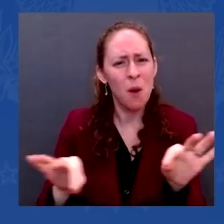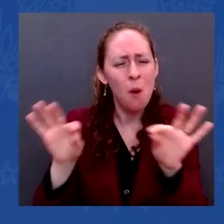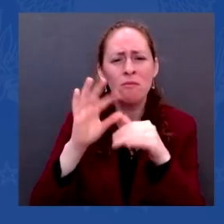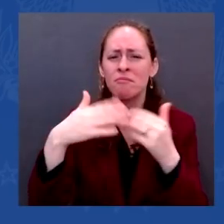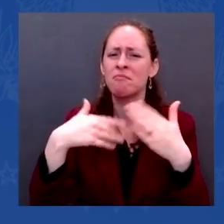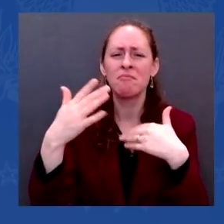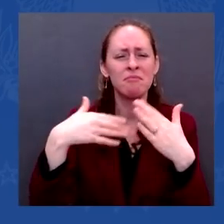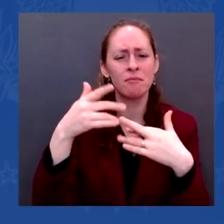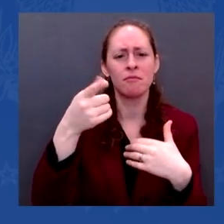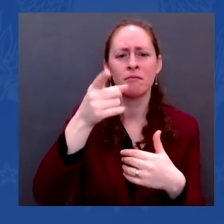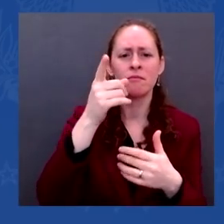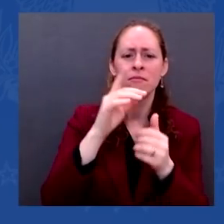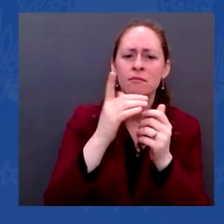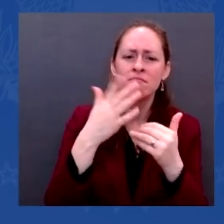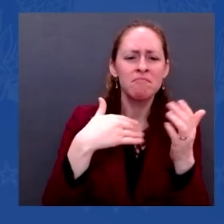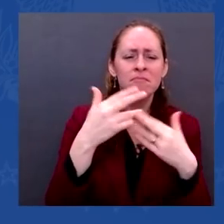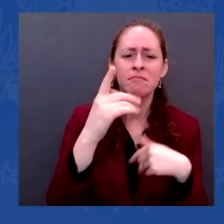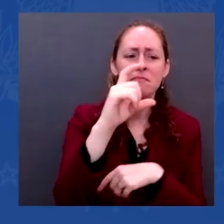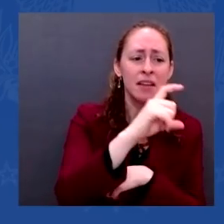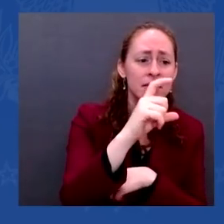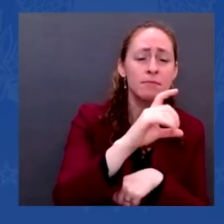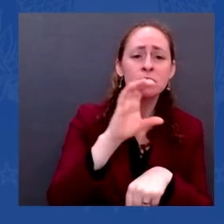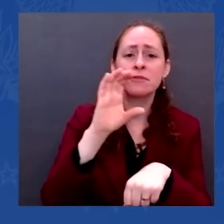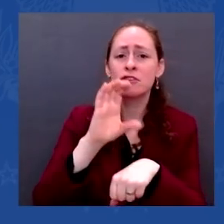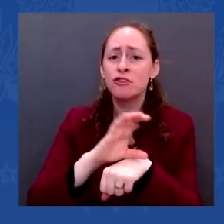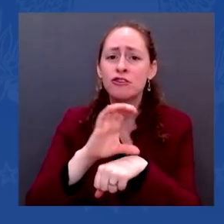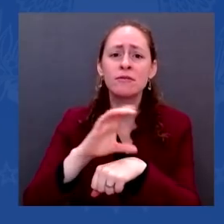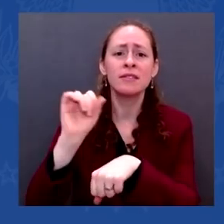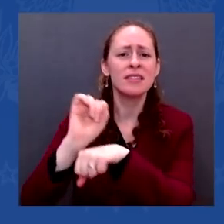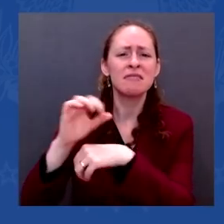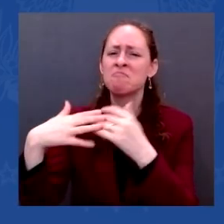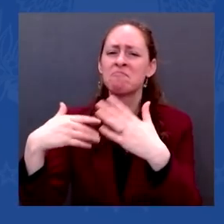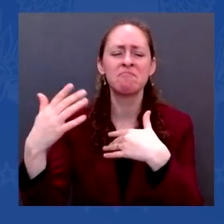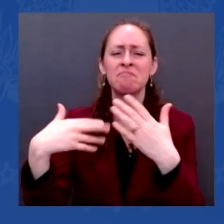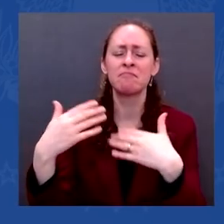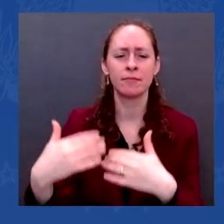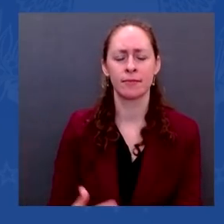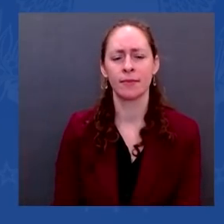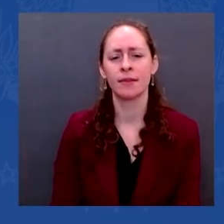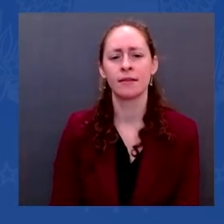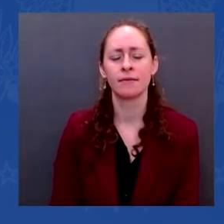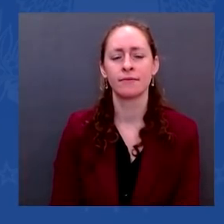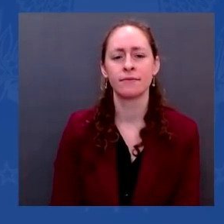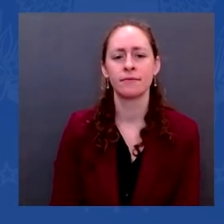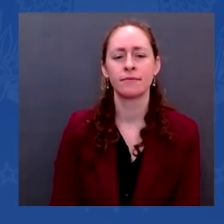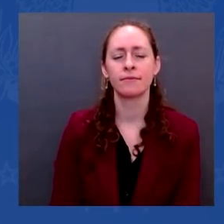we're all imperfect human beings, trying our best -- the best we can, because we can't know the future.